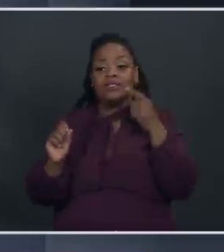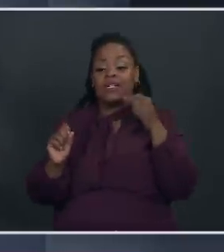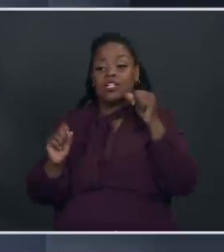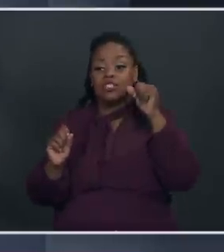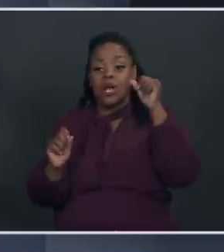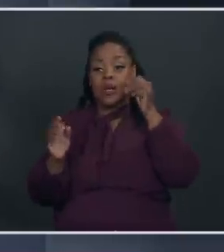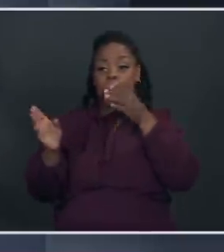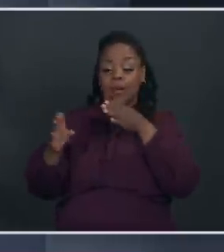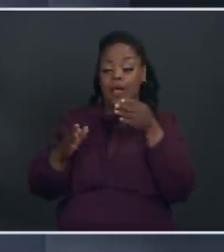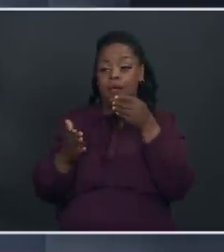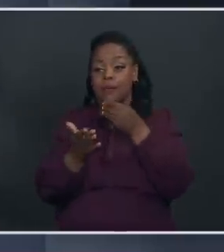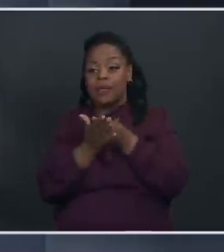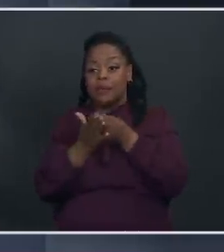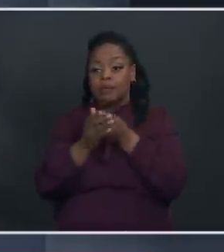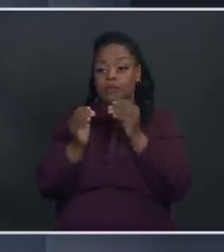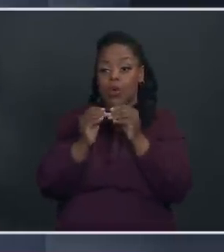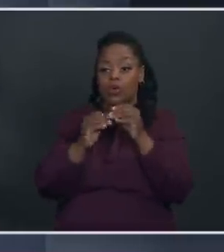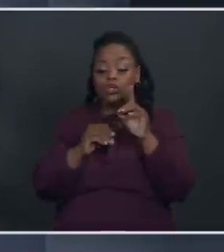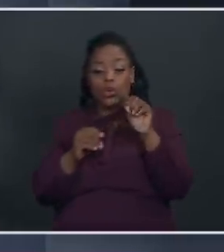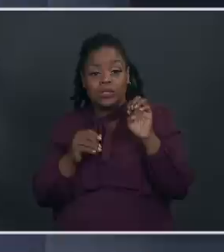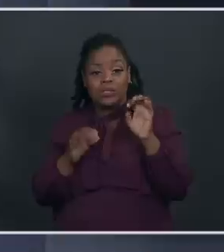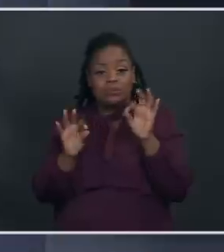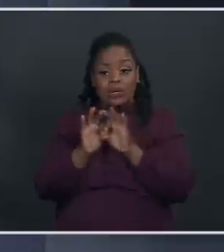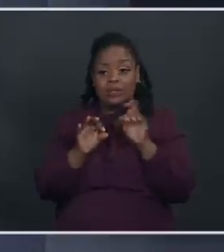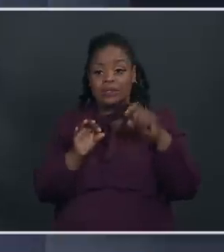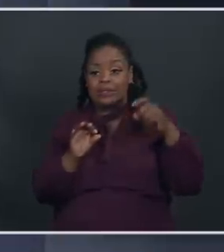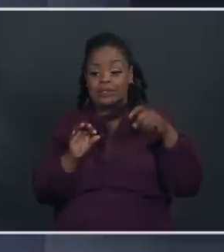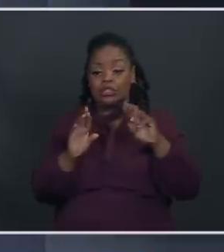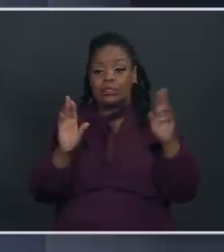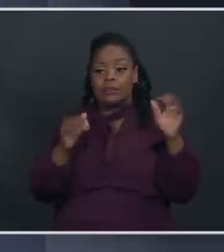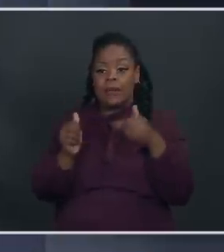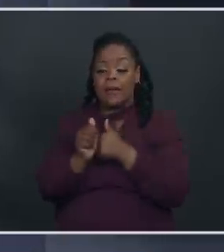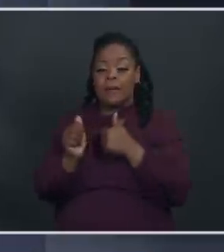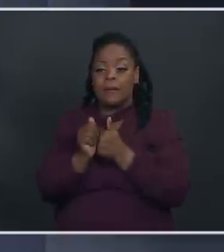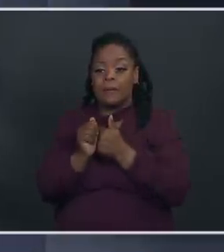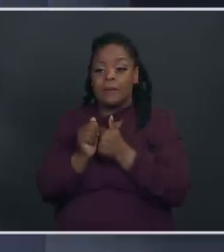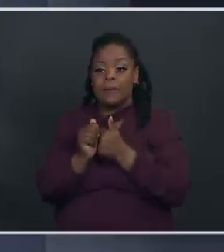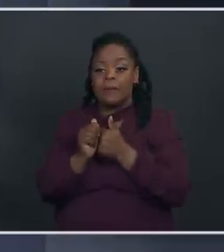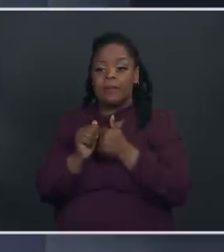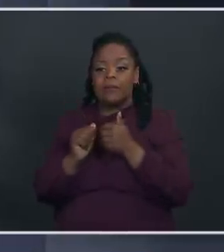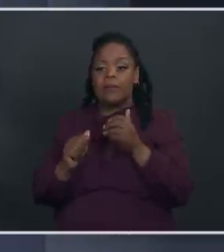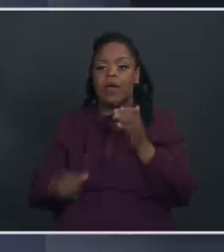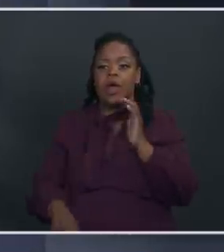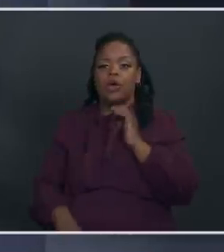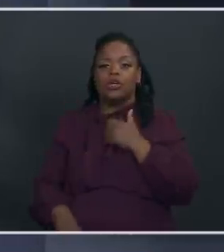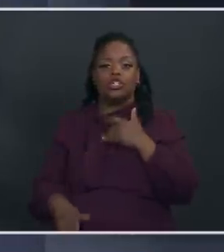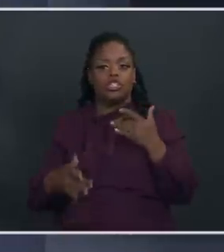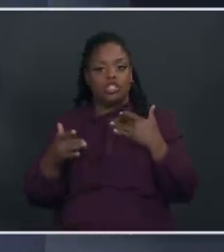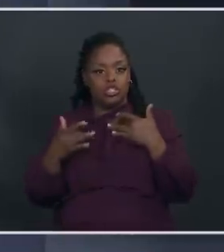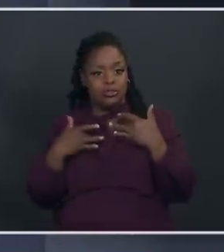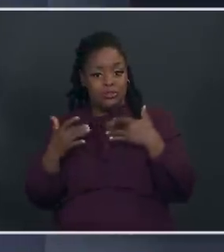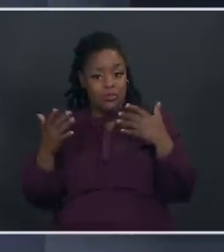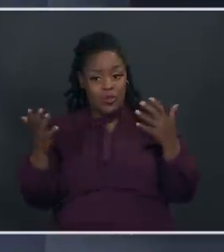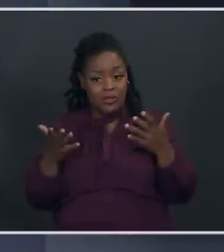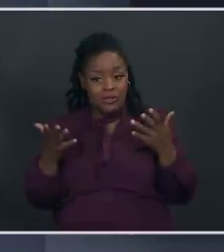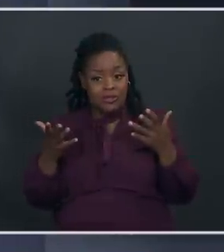in the manufacturers to have those doses available. The concerns we have are, one, contingency planning